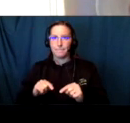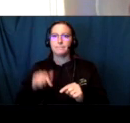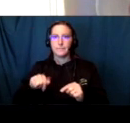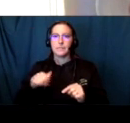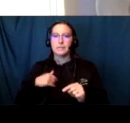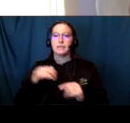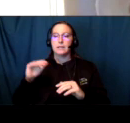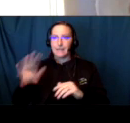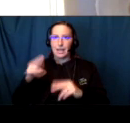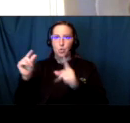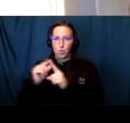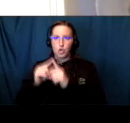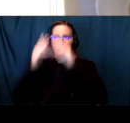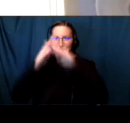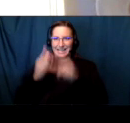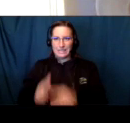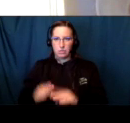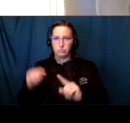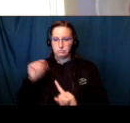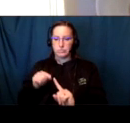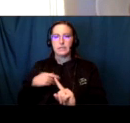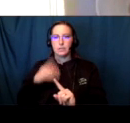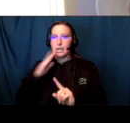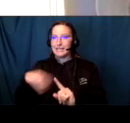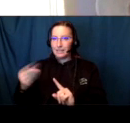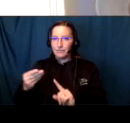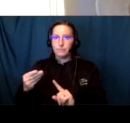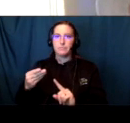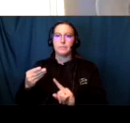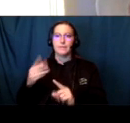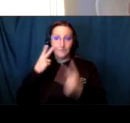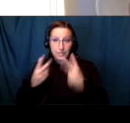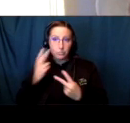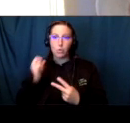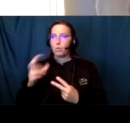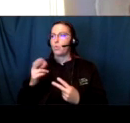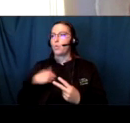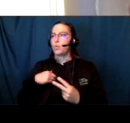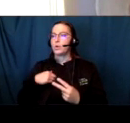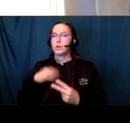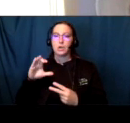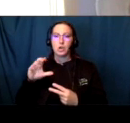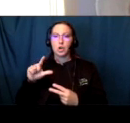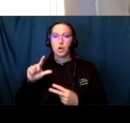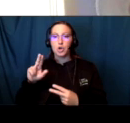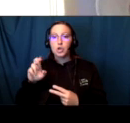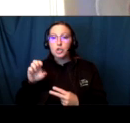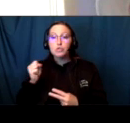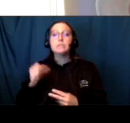and give him some visuals or give him some tactile clues or maybe some other ways that you can think of to